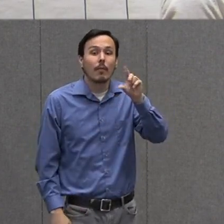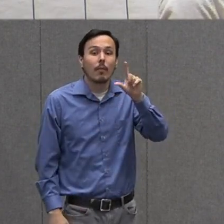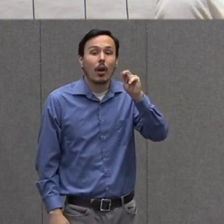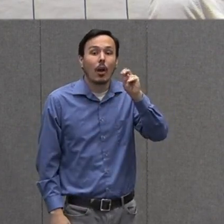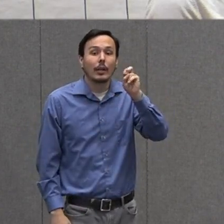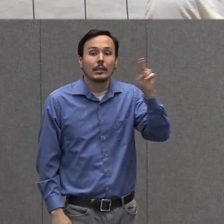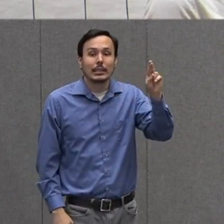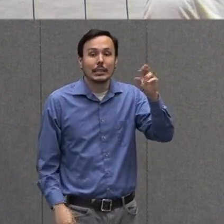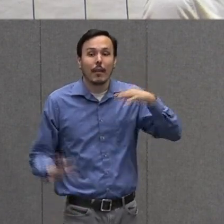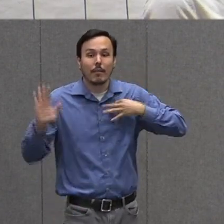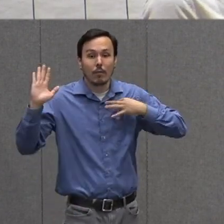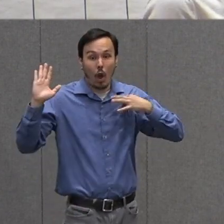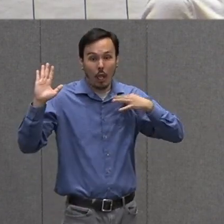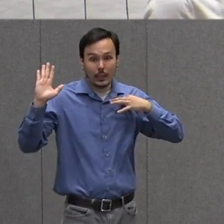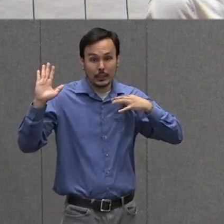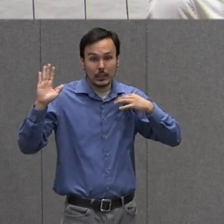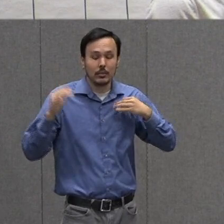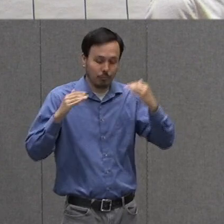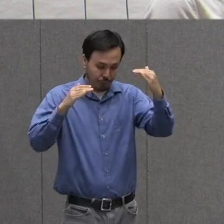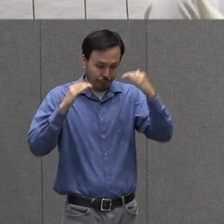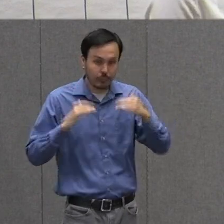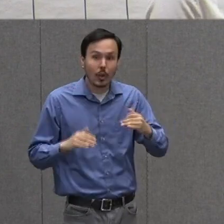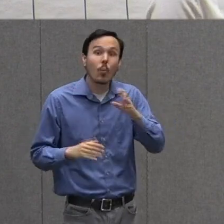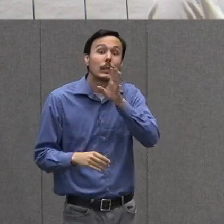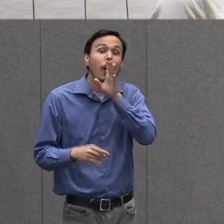We talked about what volunteers can do.